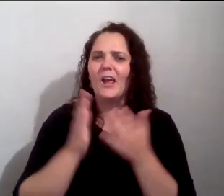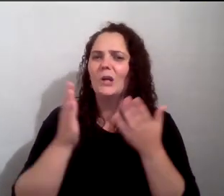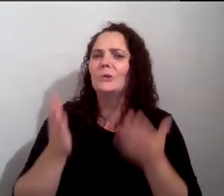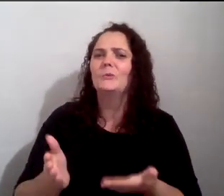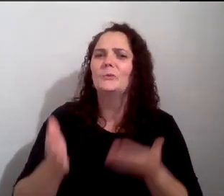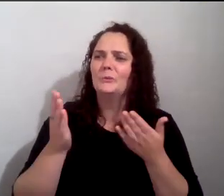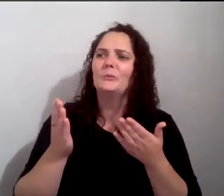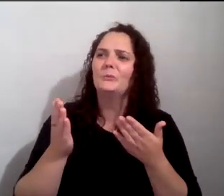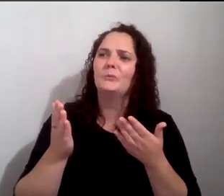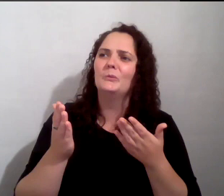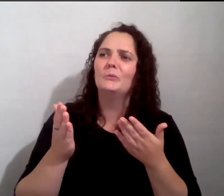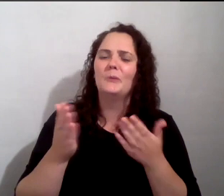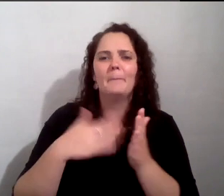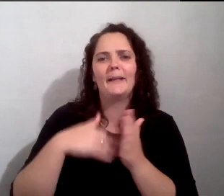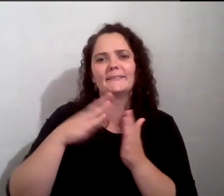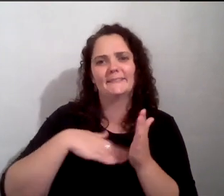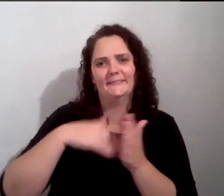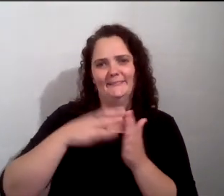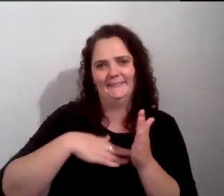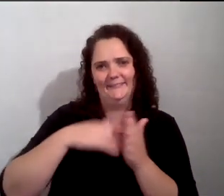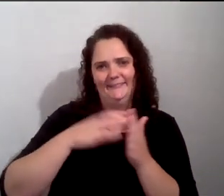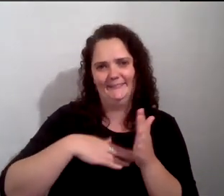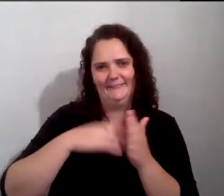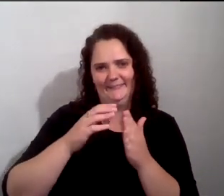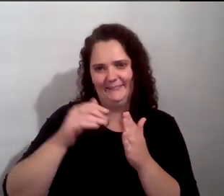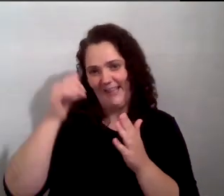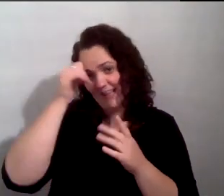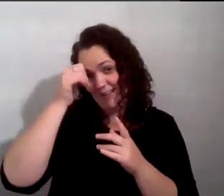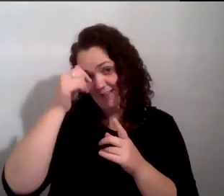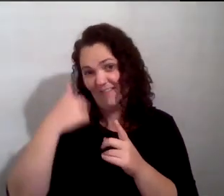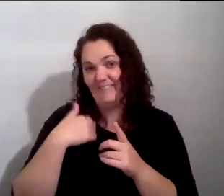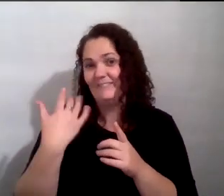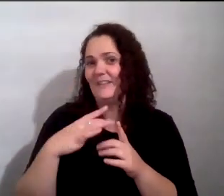you're very much a painter, which is kind of interesting